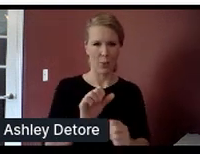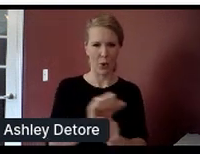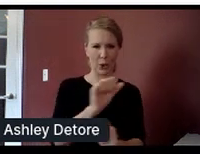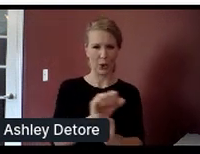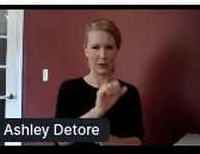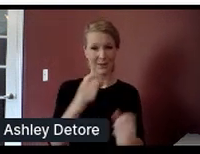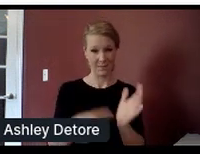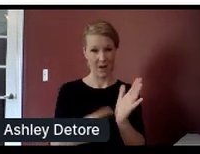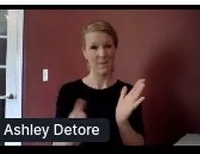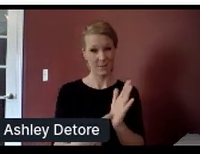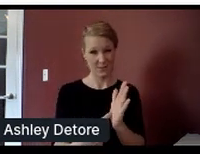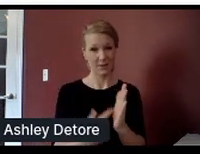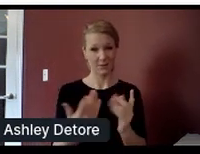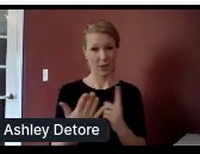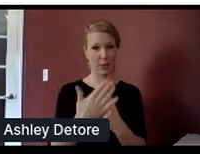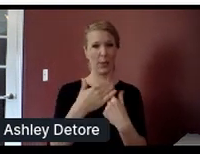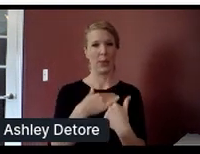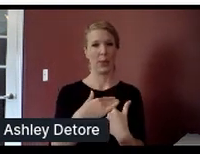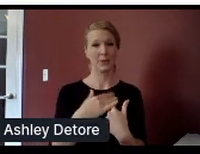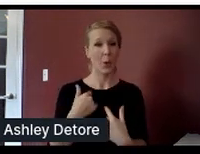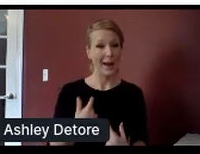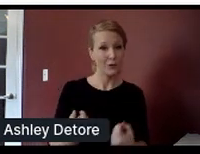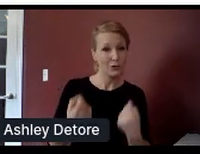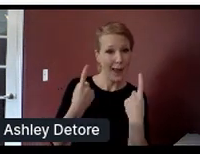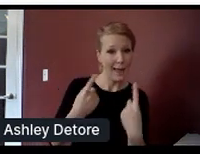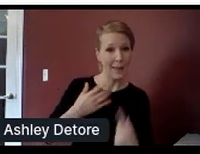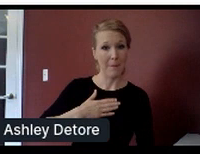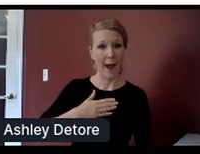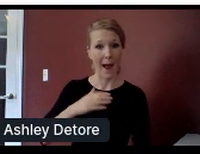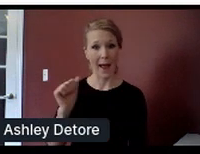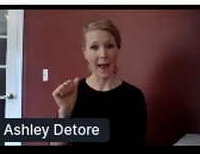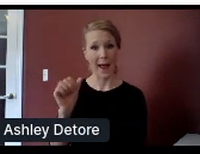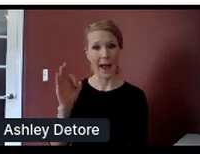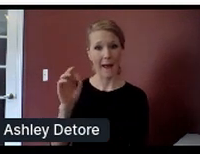I understand that my afro or my locks or my natural hair